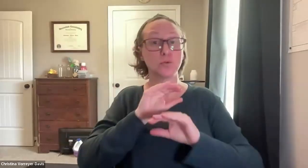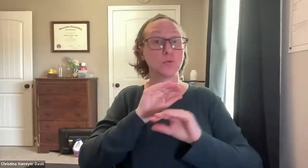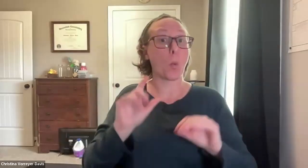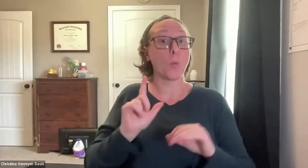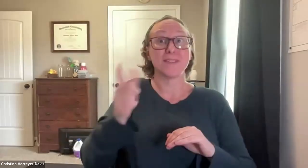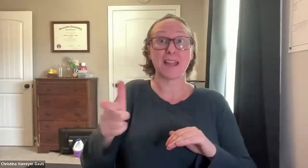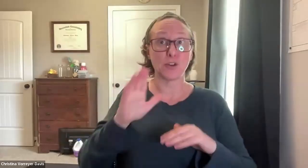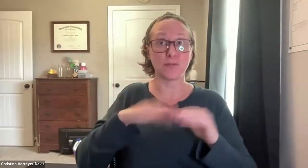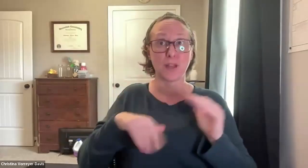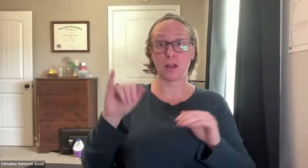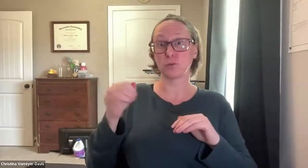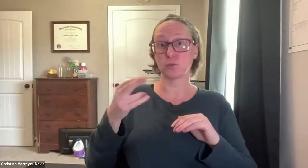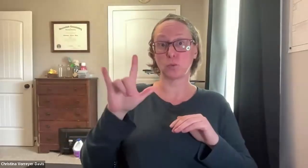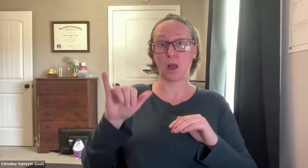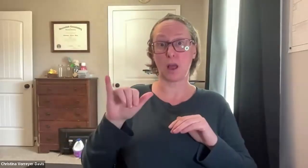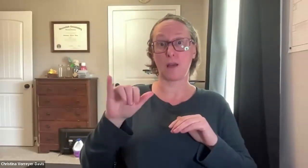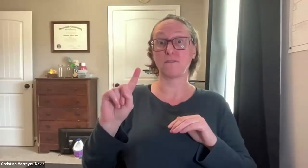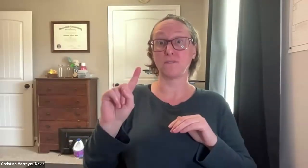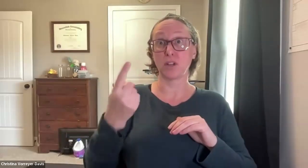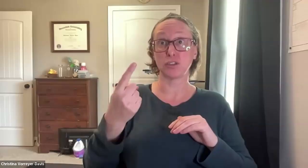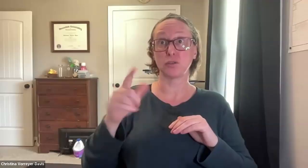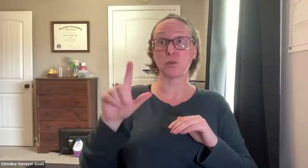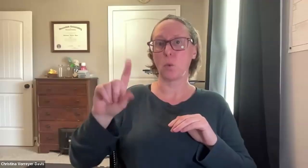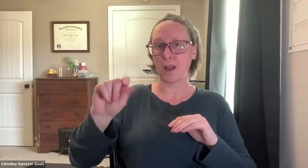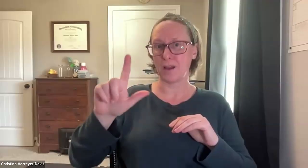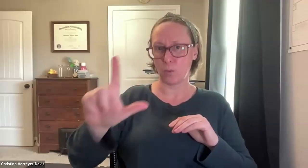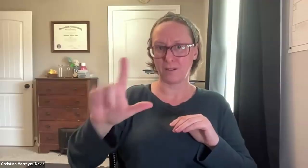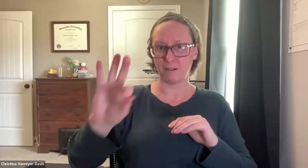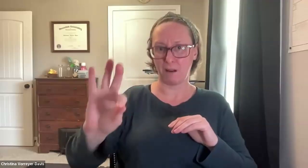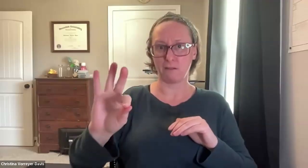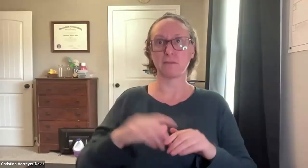and/or the governor no later than July 1st, 2029.